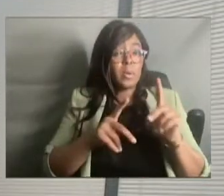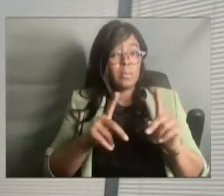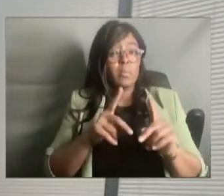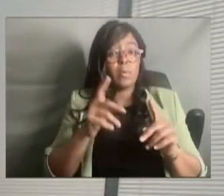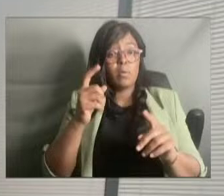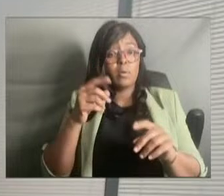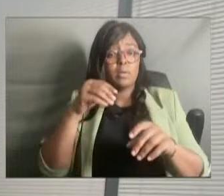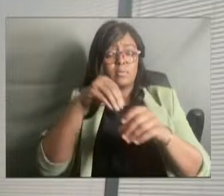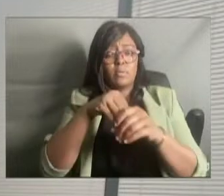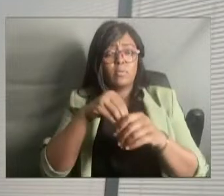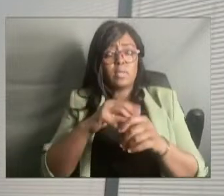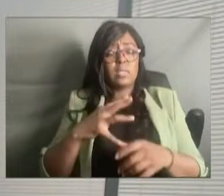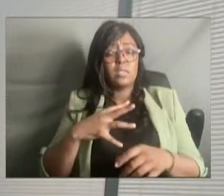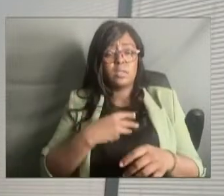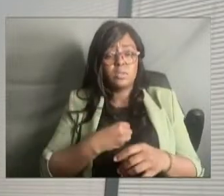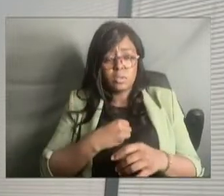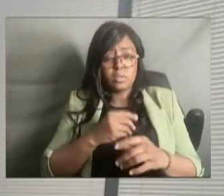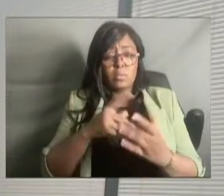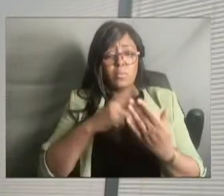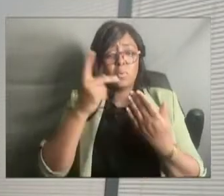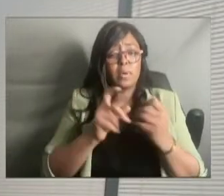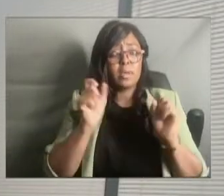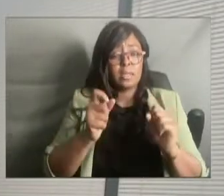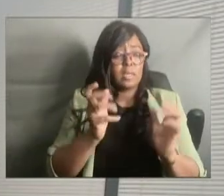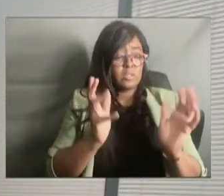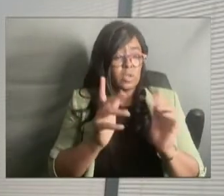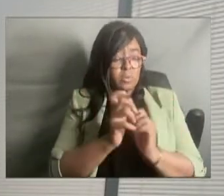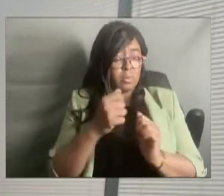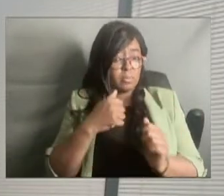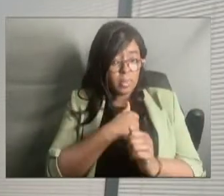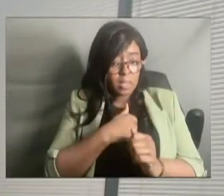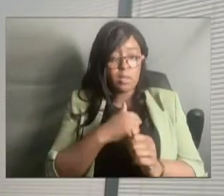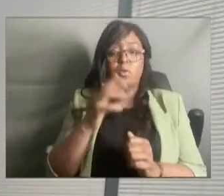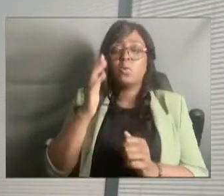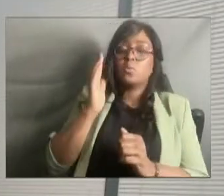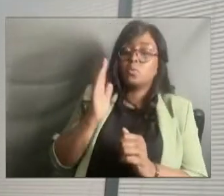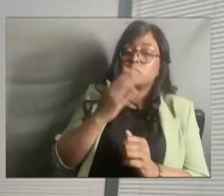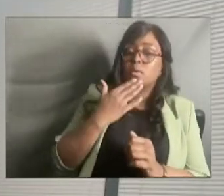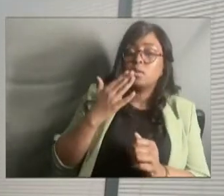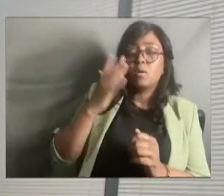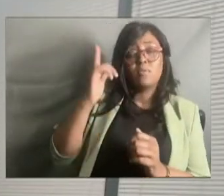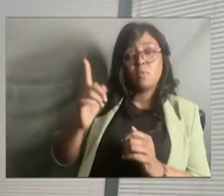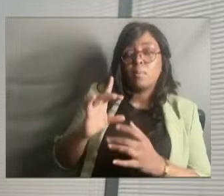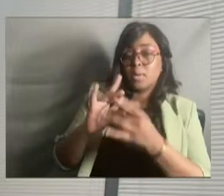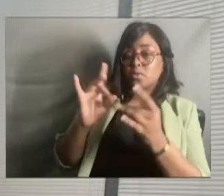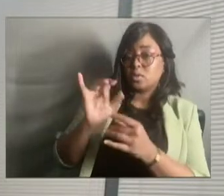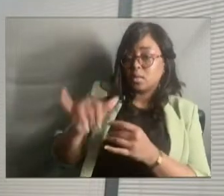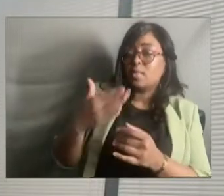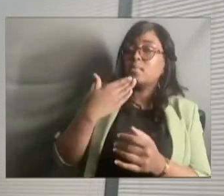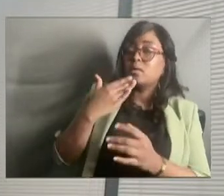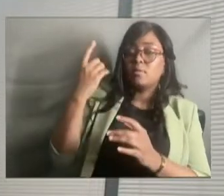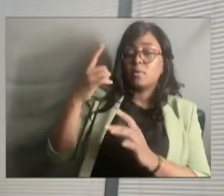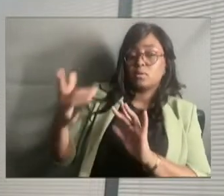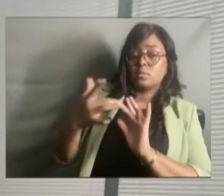can folks in the autism program speak to me? We'll be happy to set something up. Thank you for